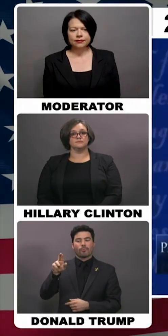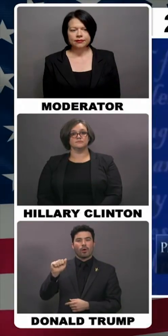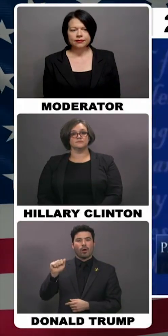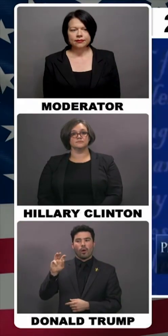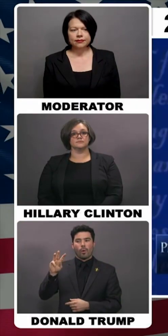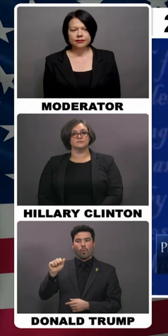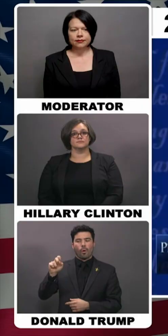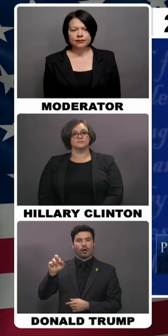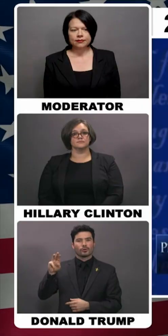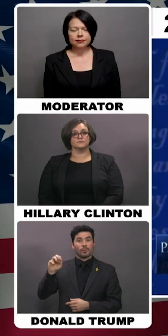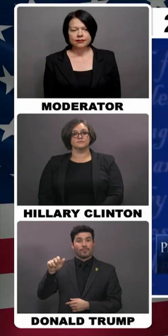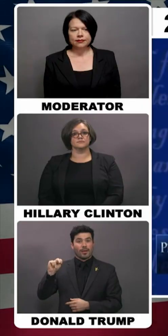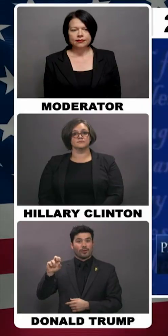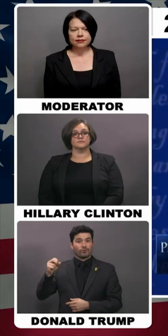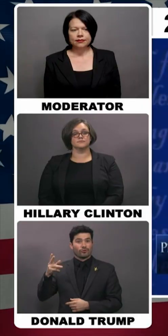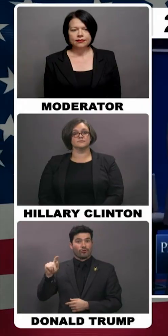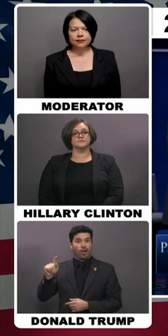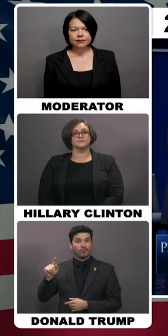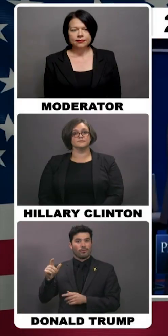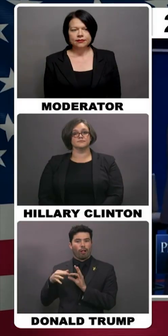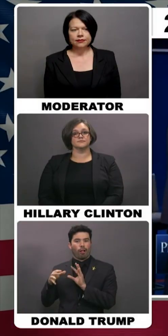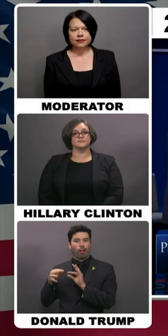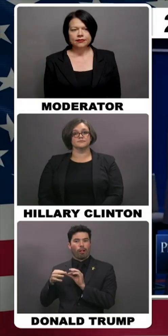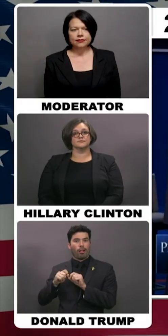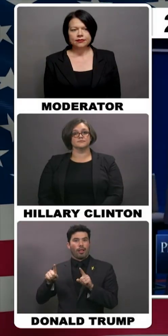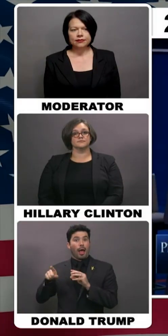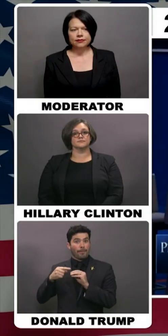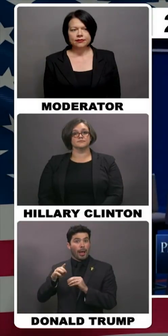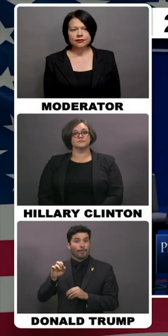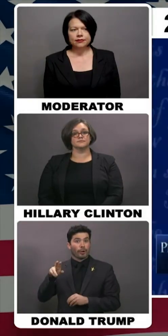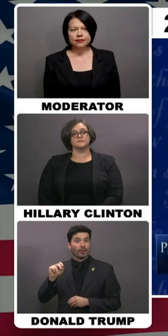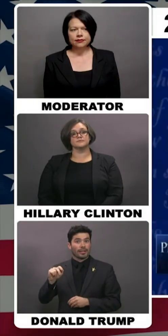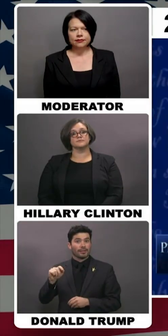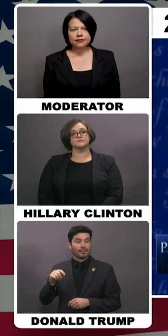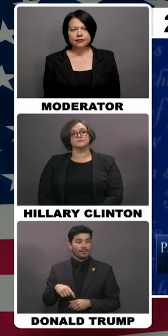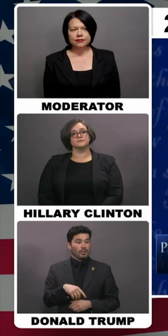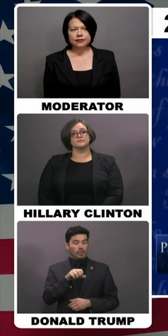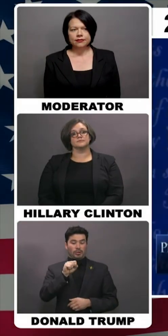Because Bernie Sanders between Super delegates and Debra Wasserman Chis, he never had a chance.